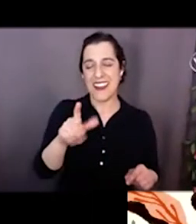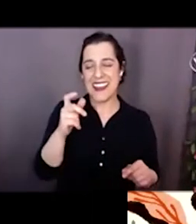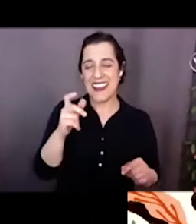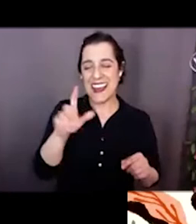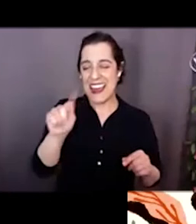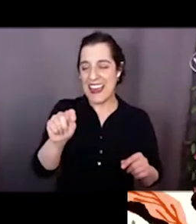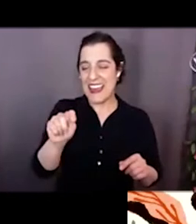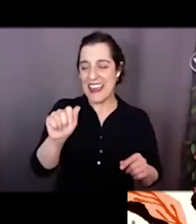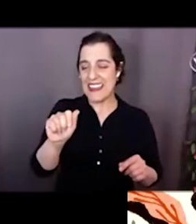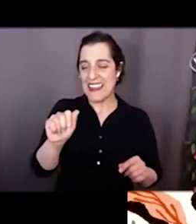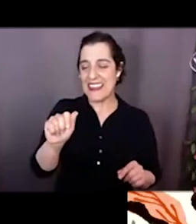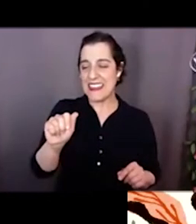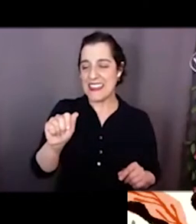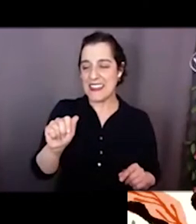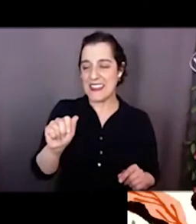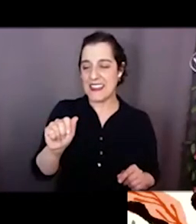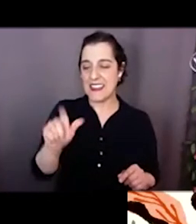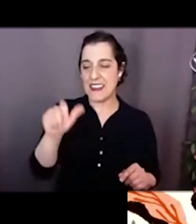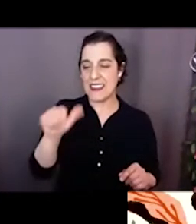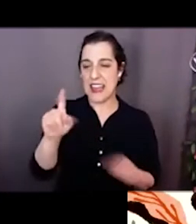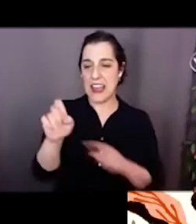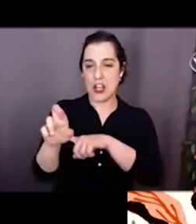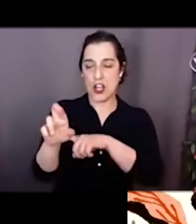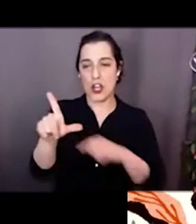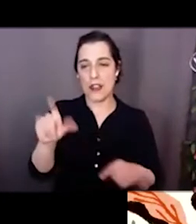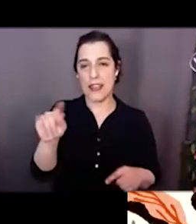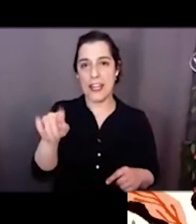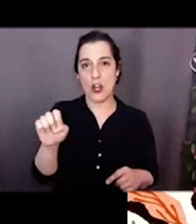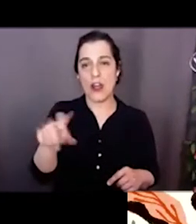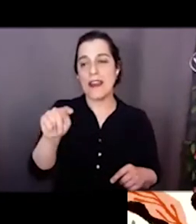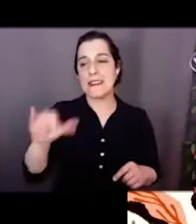Tyler Little field who is a blind developer who has created a fully accessible